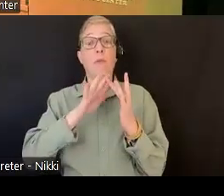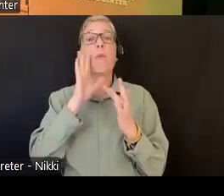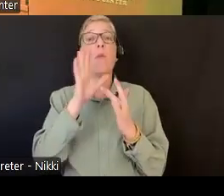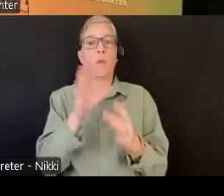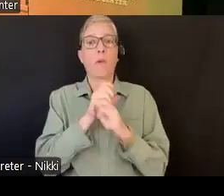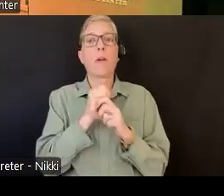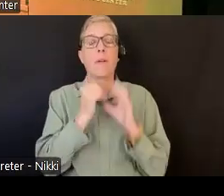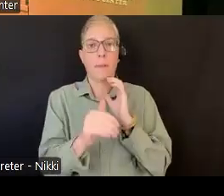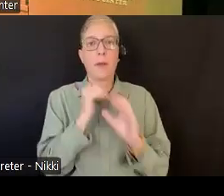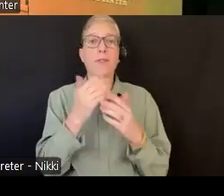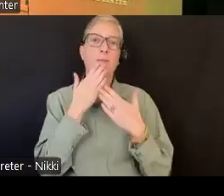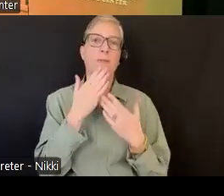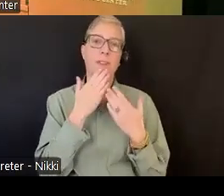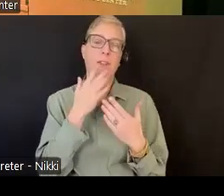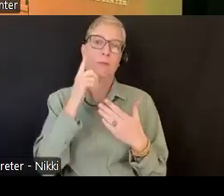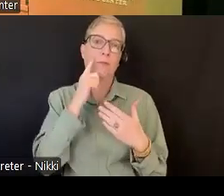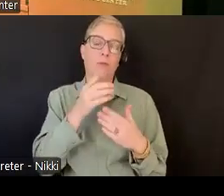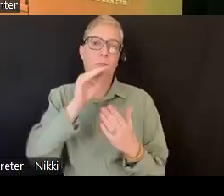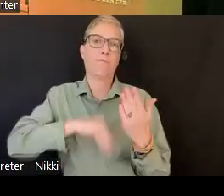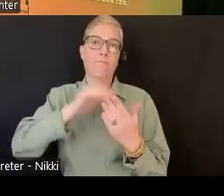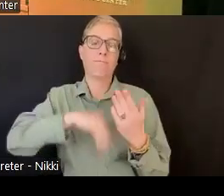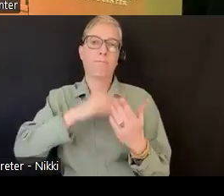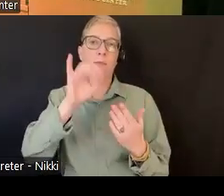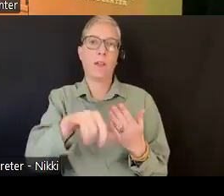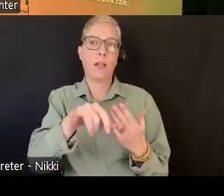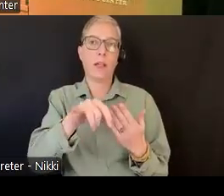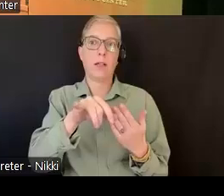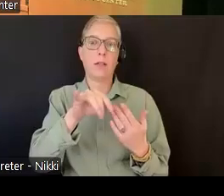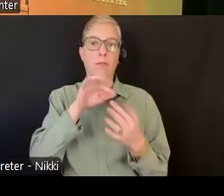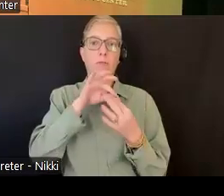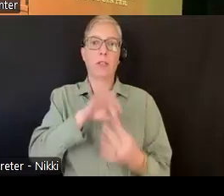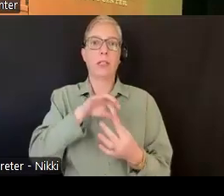advance for completing that, not only for specific feedback related to the session and our speaker